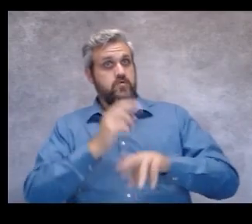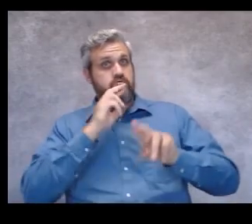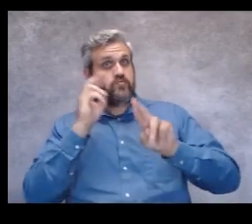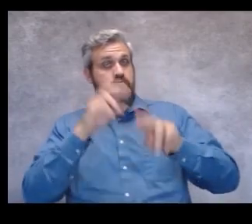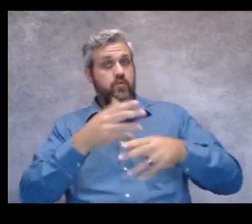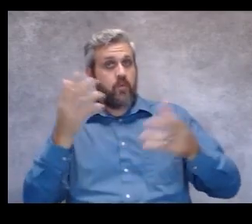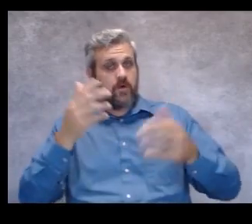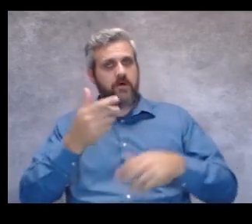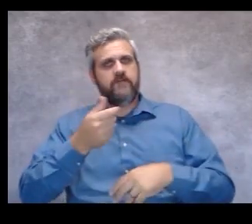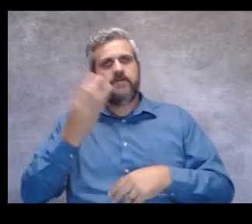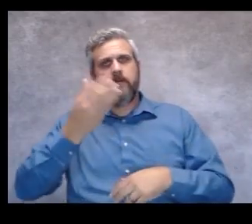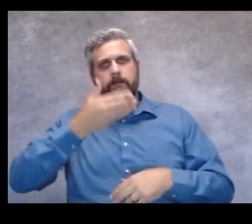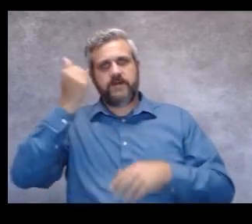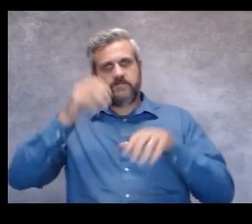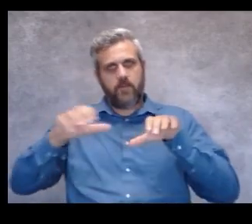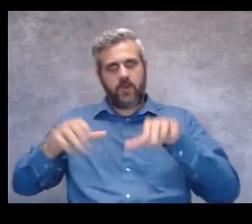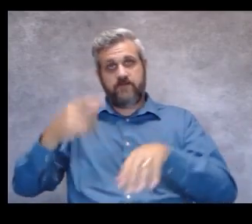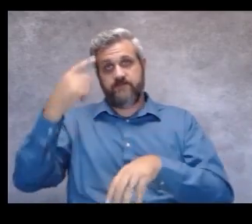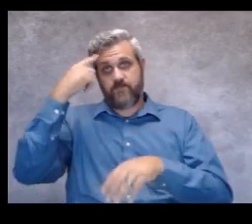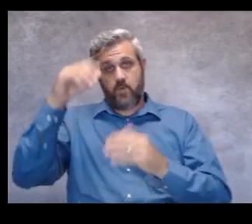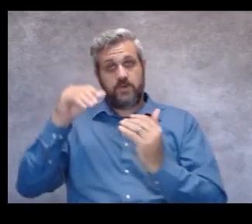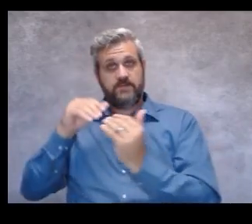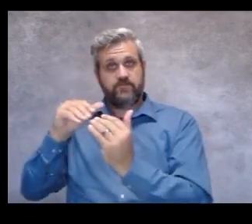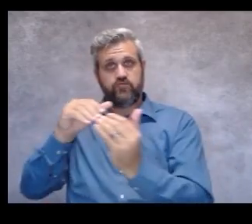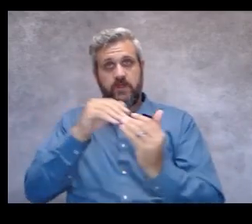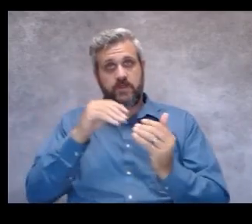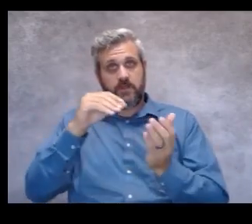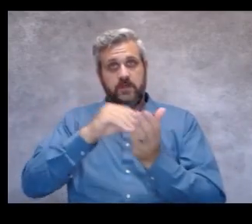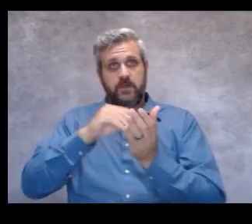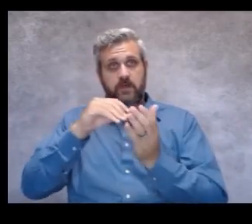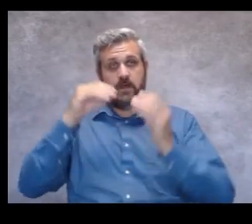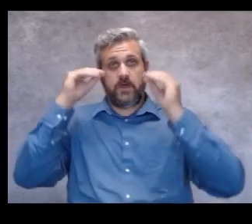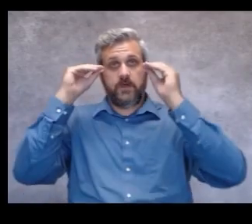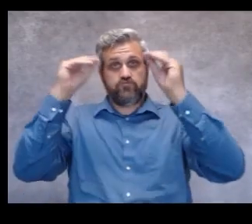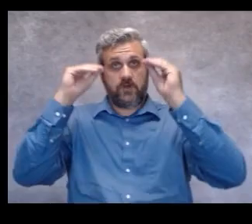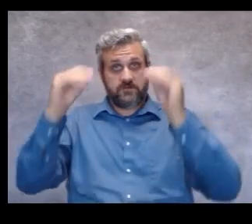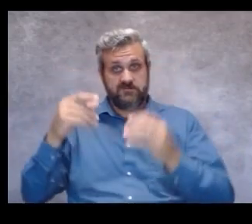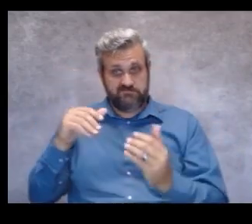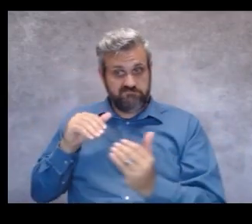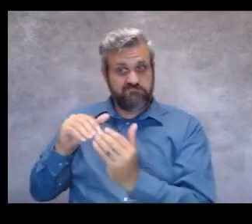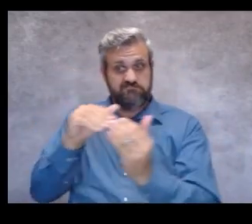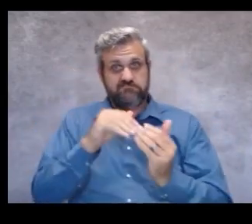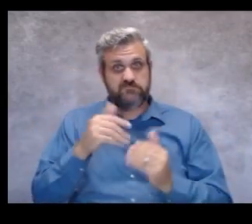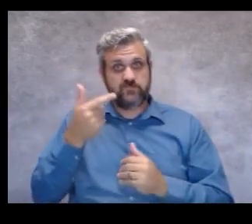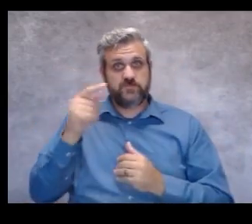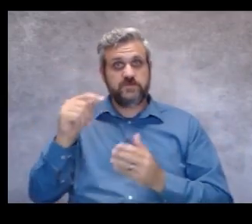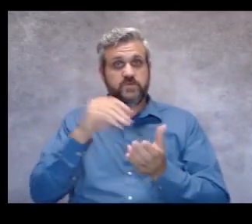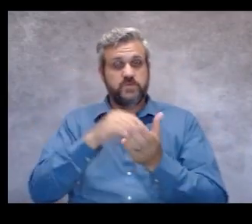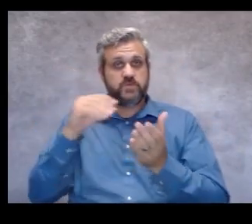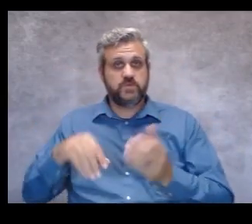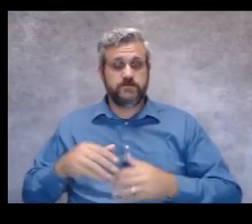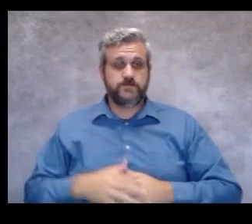few best practices for differentiating instruction for gifted students.